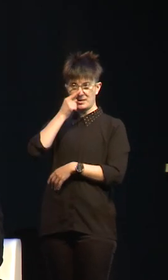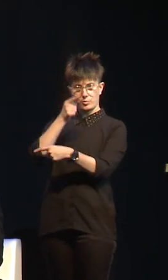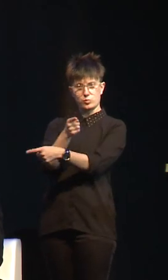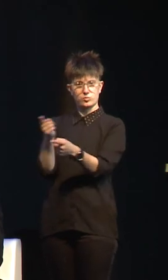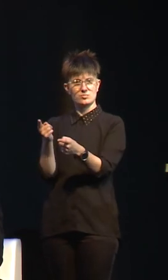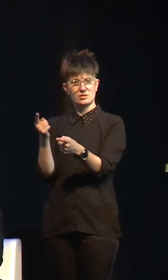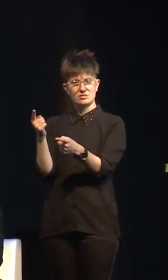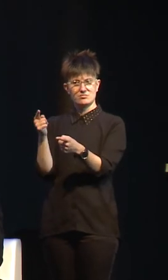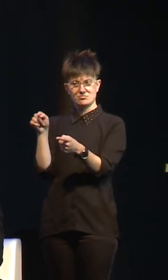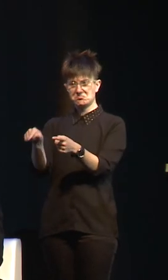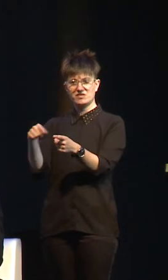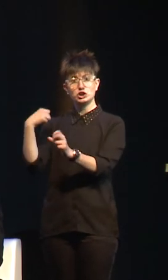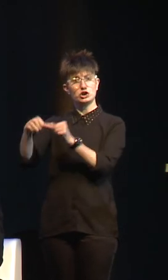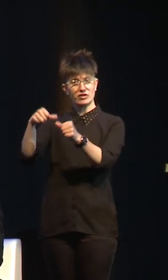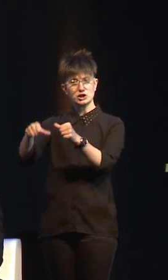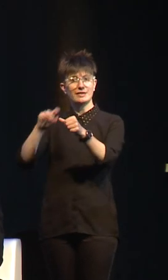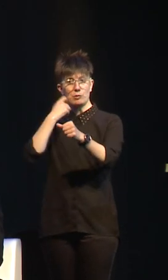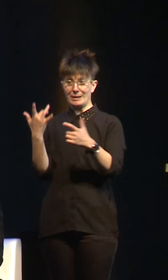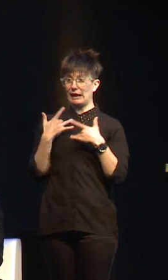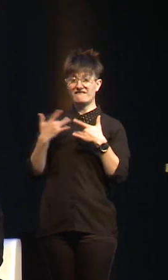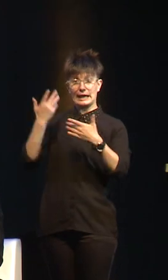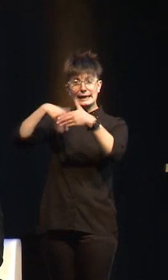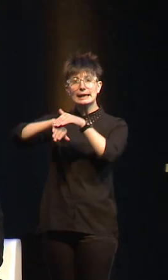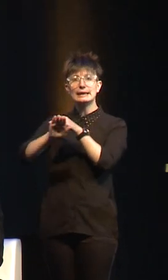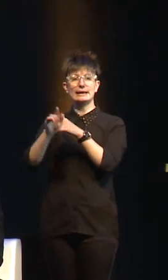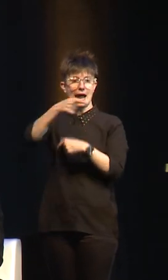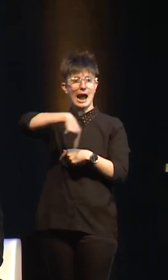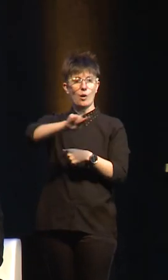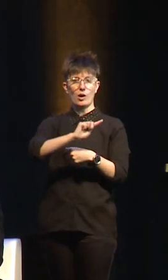that is having to live within this. So I think that we need to think about how we can formally